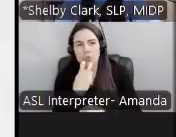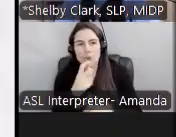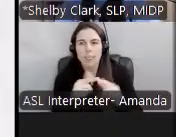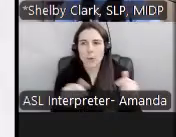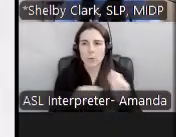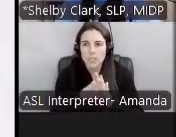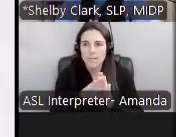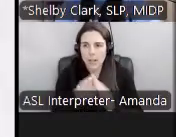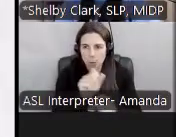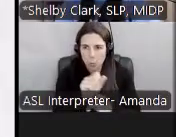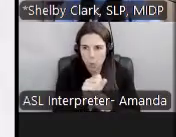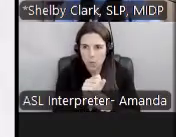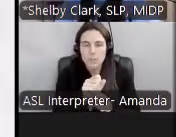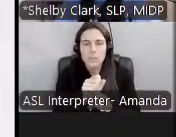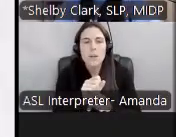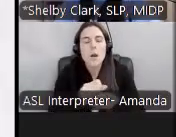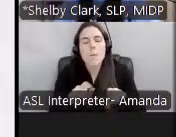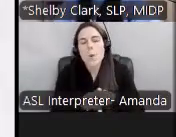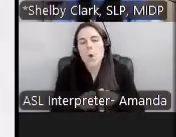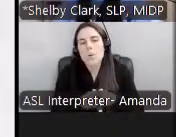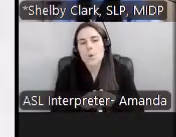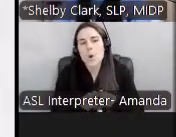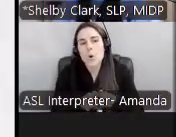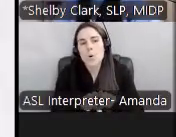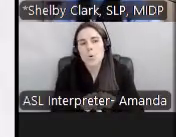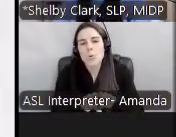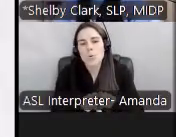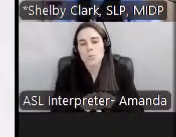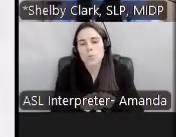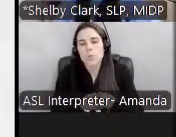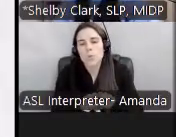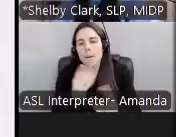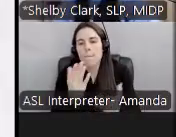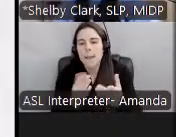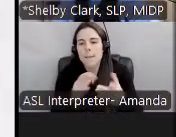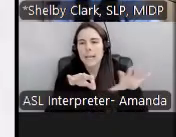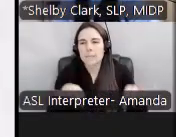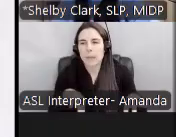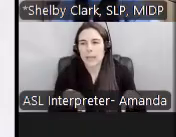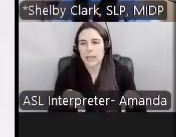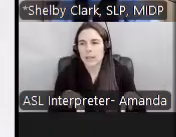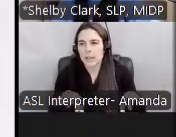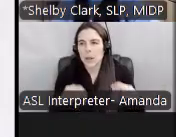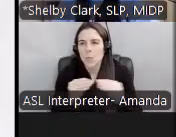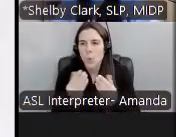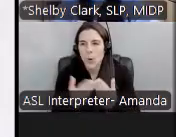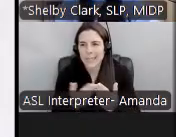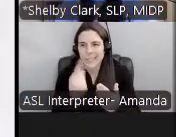works, but then also as a way to maybe explain it a little bit more easily for families. So